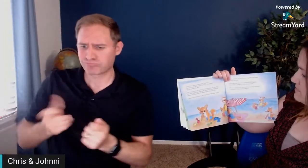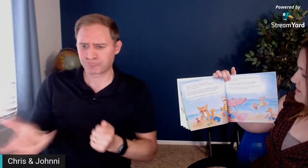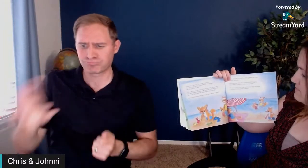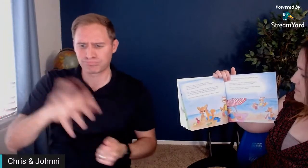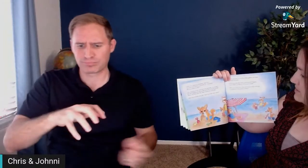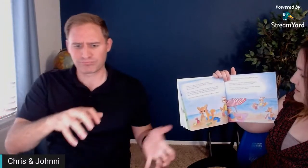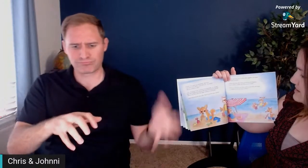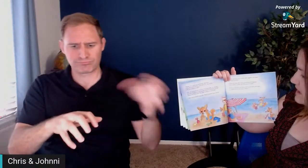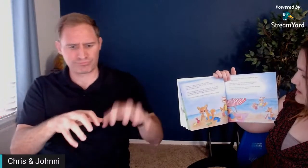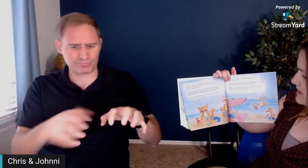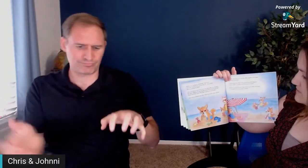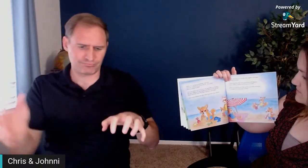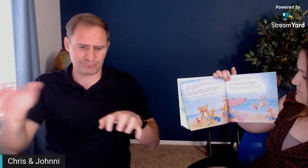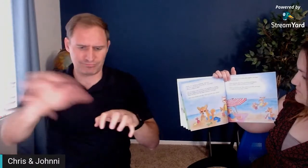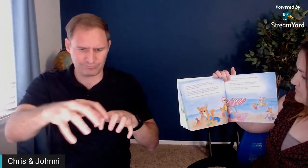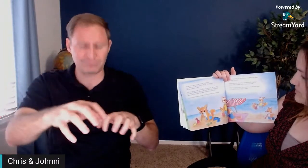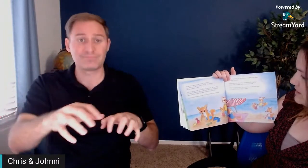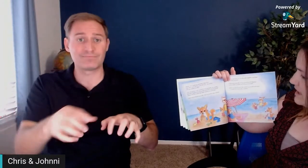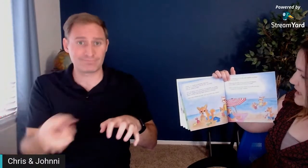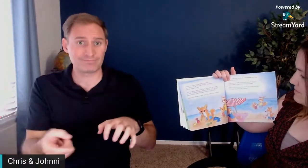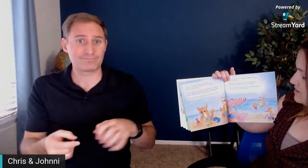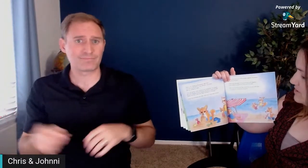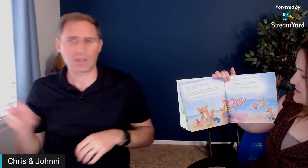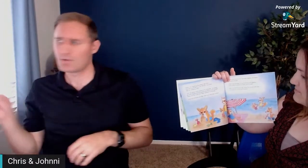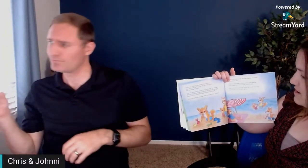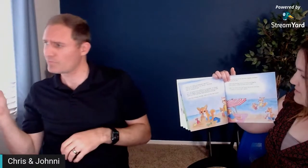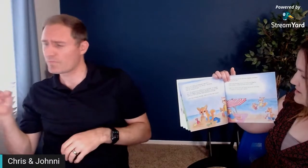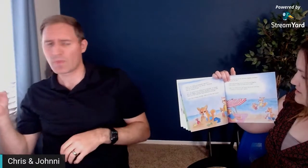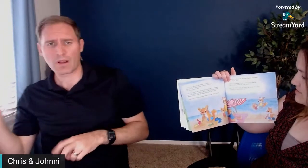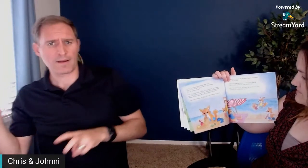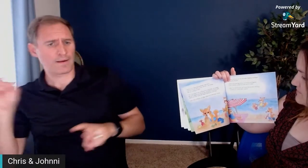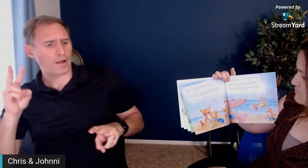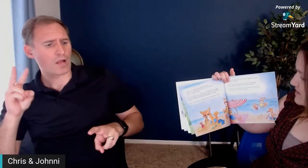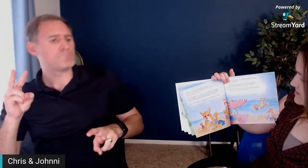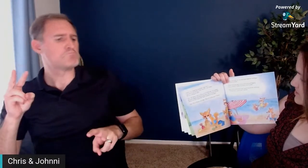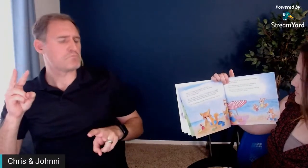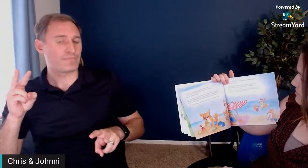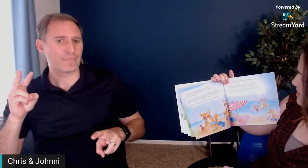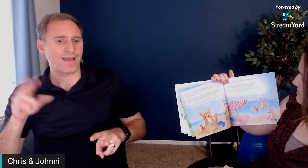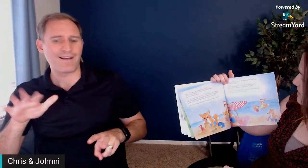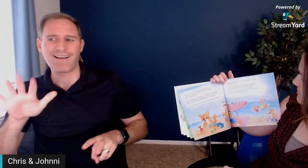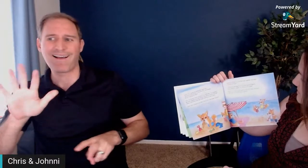begin building the sand castle emily looks at mama and yells race you to the water mama